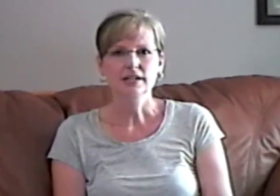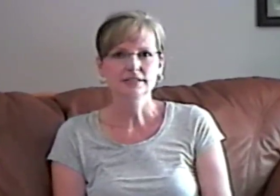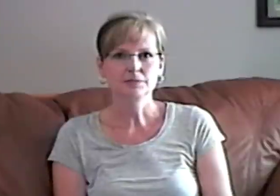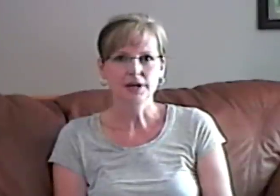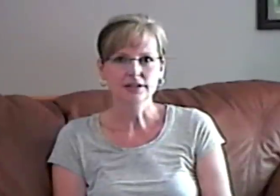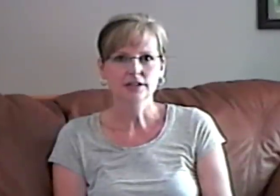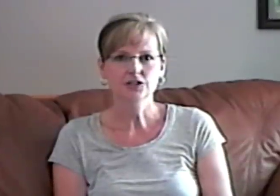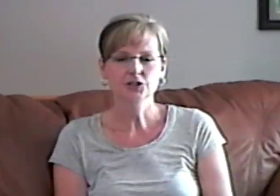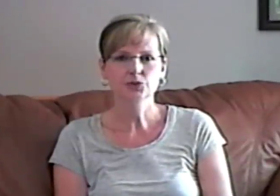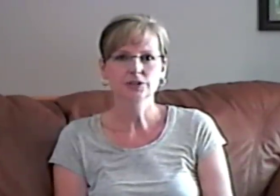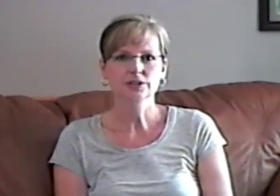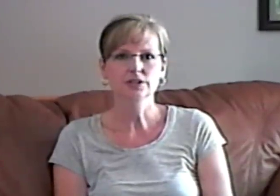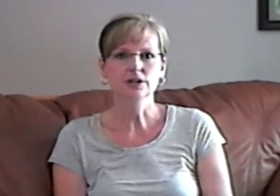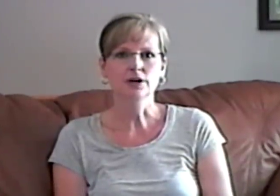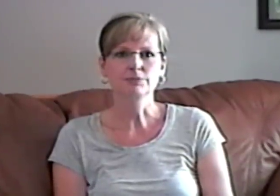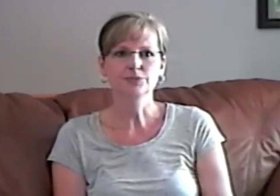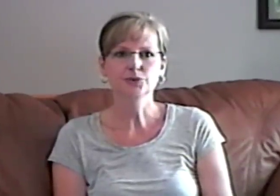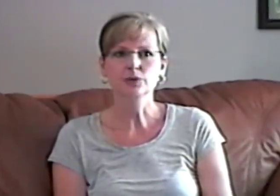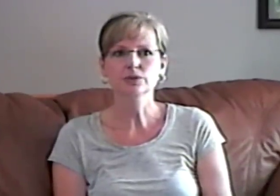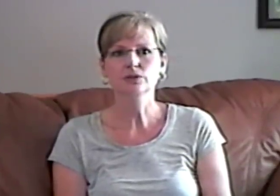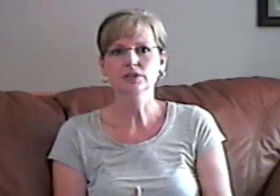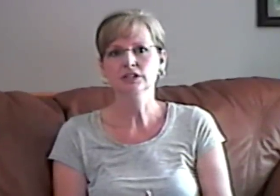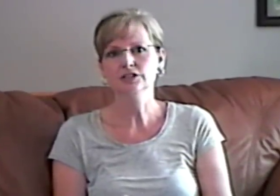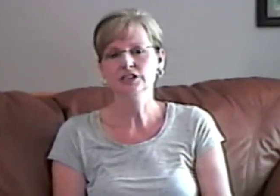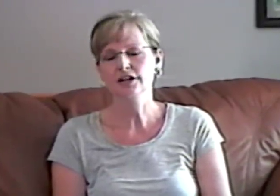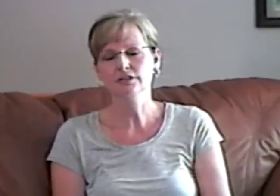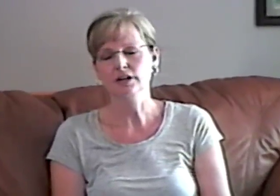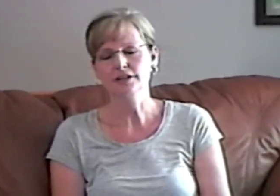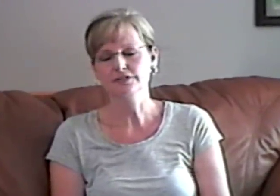impacted our children throughout their entire lives, all of the aspects of their lives.